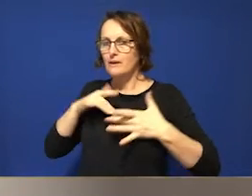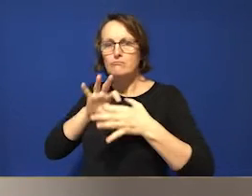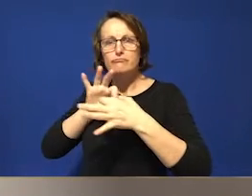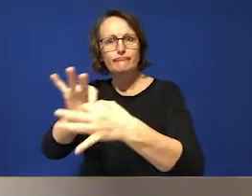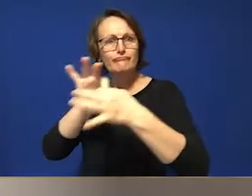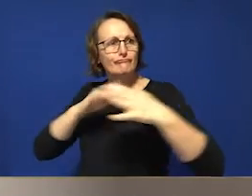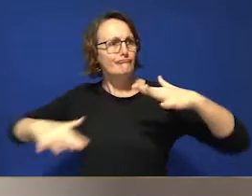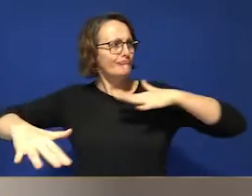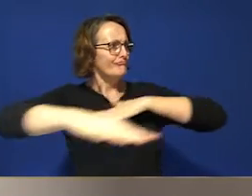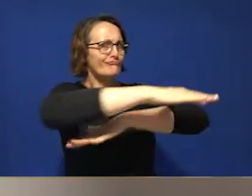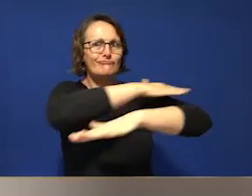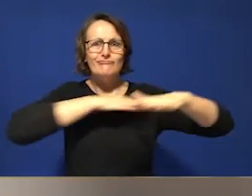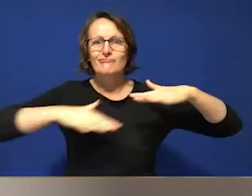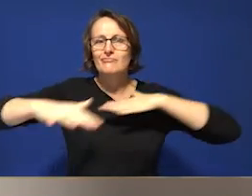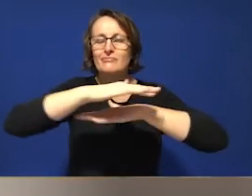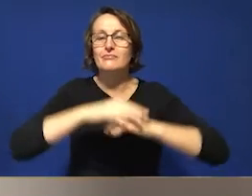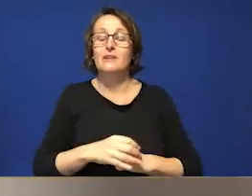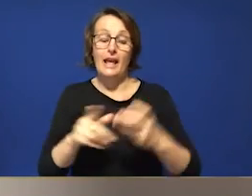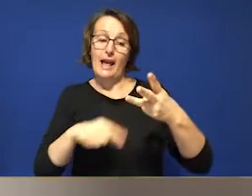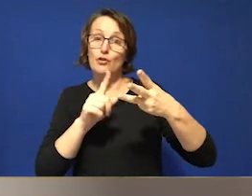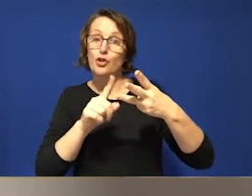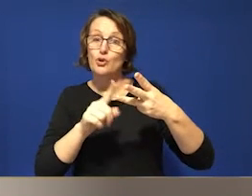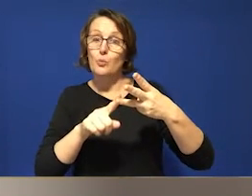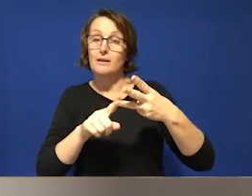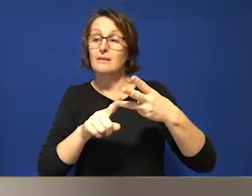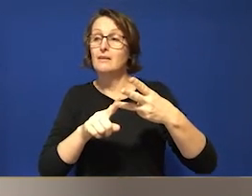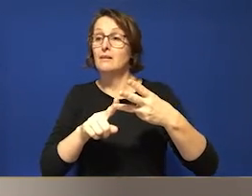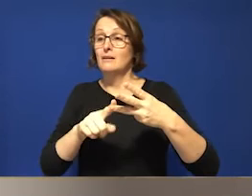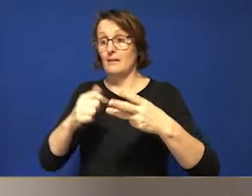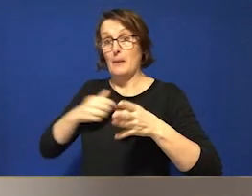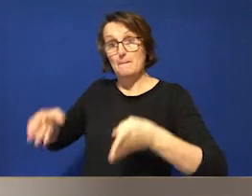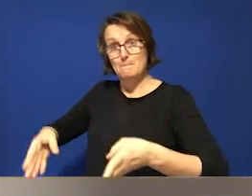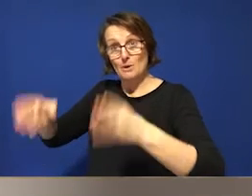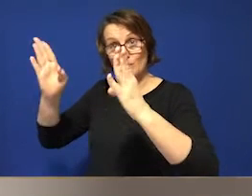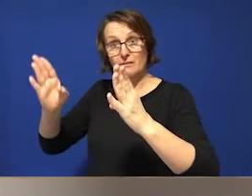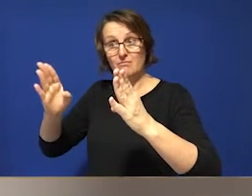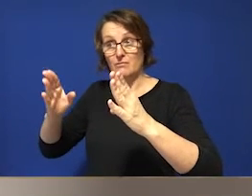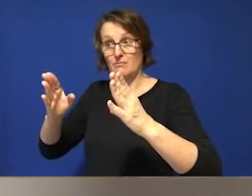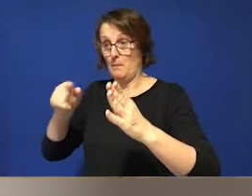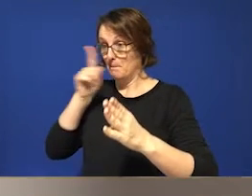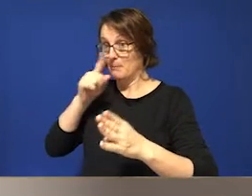And the third thing is this idea of the connected building, that this is a service building.